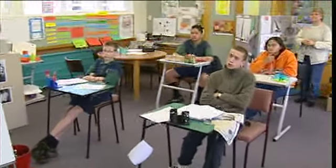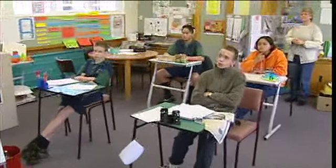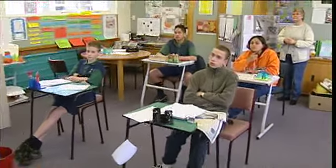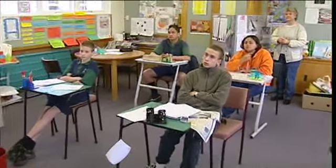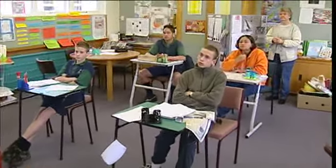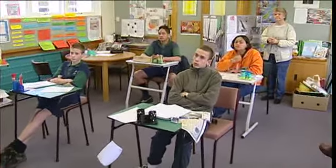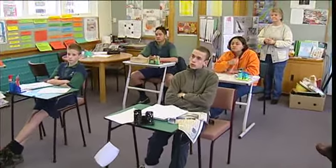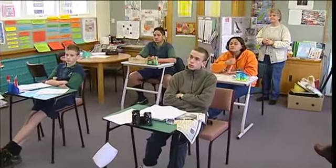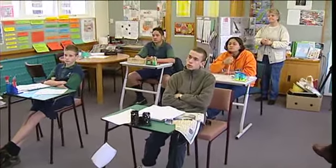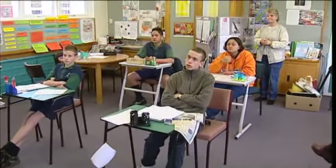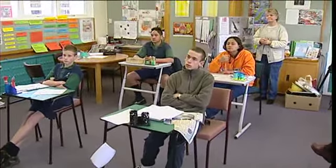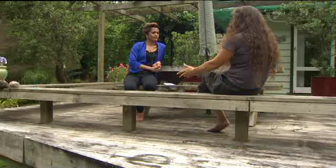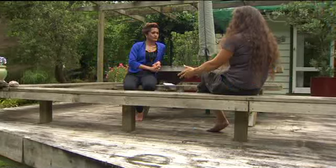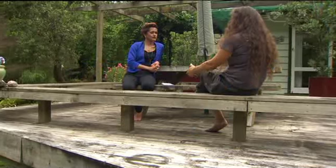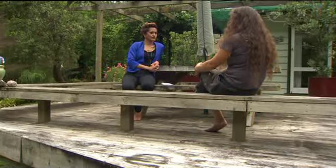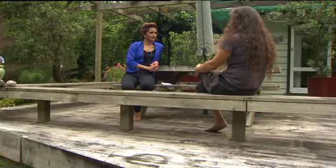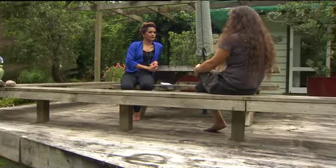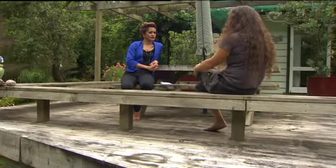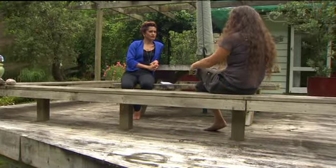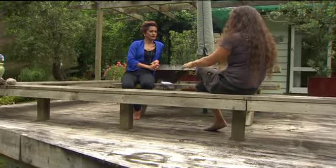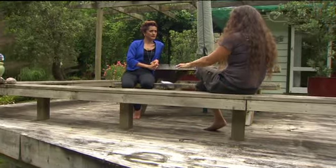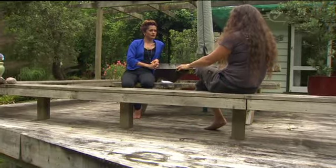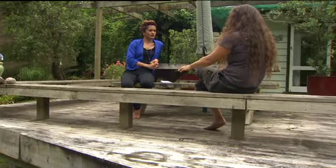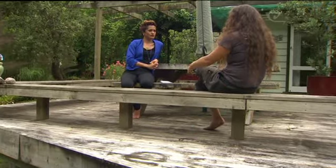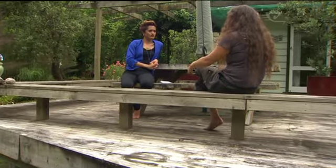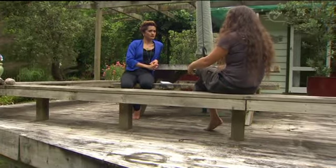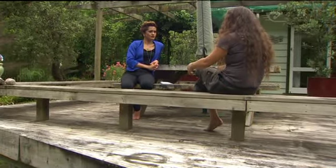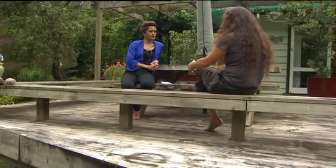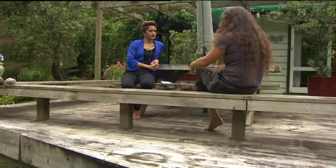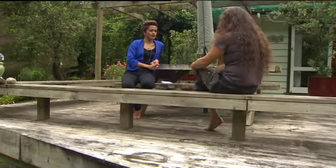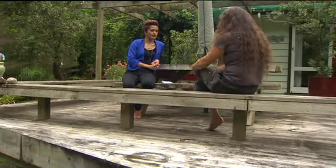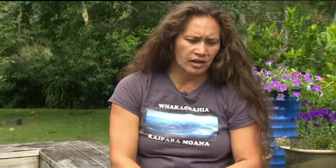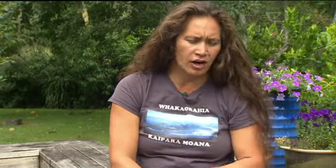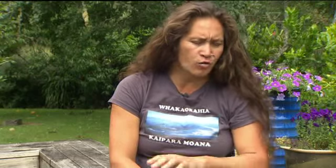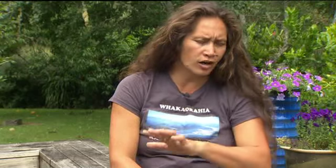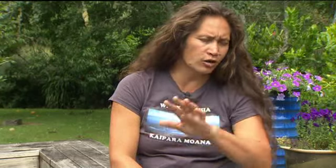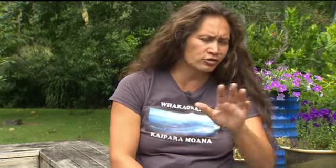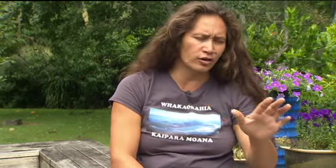Tania says it's proving difficult to encourage Maori in to this line of work.